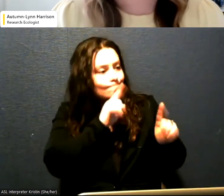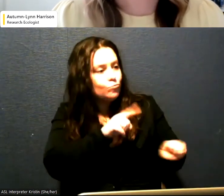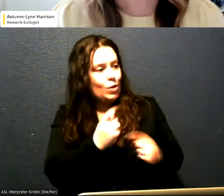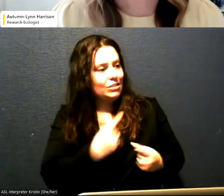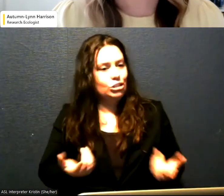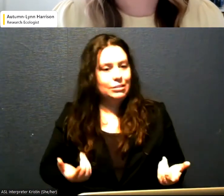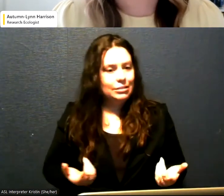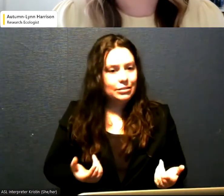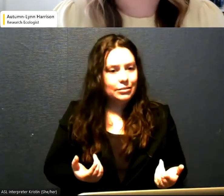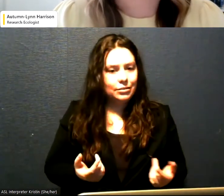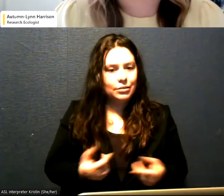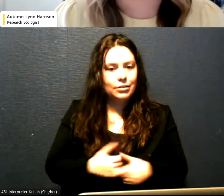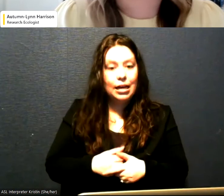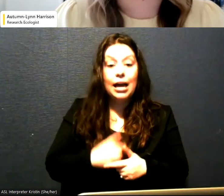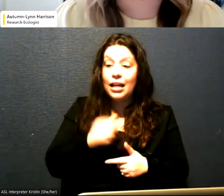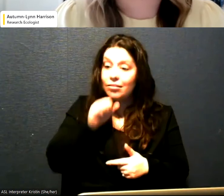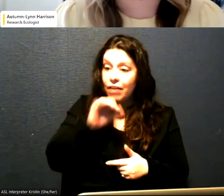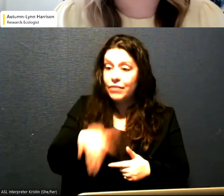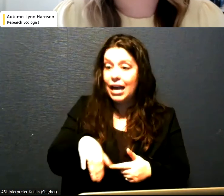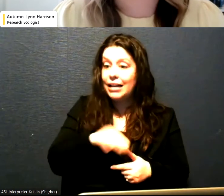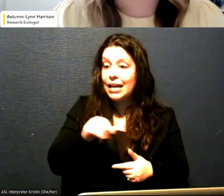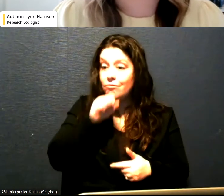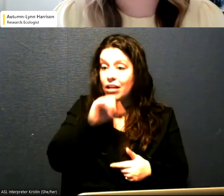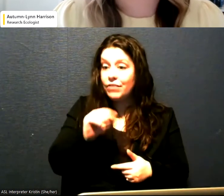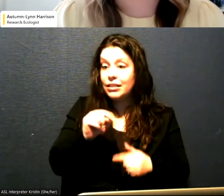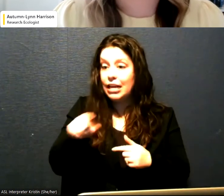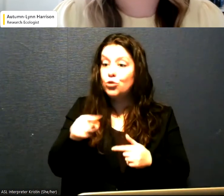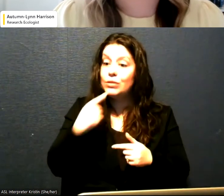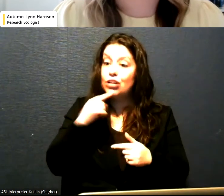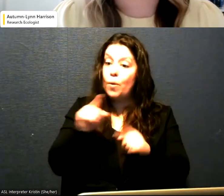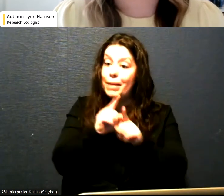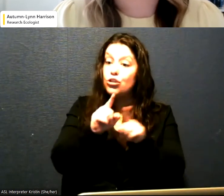who's not a woman because it's, it's so possible to have mentors and anyone as long as they're